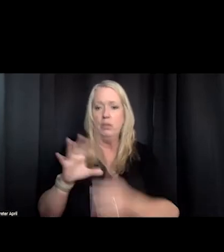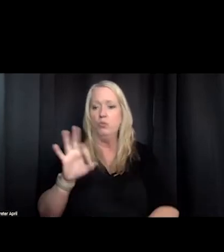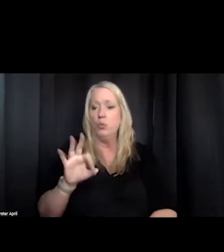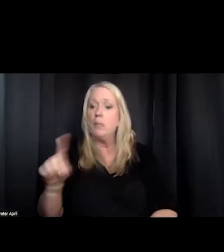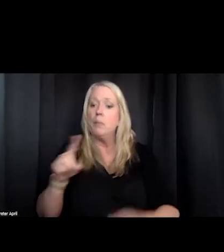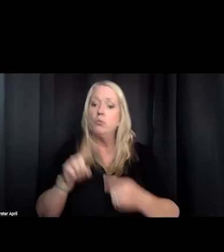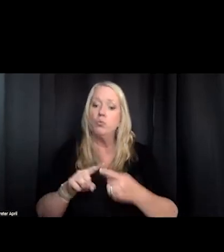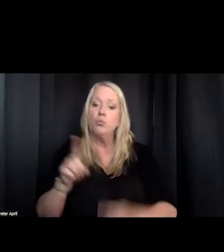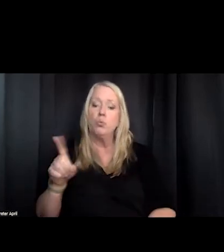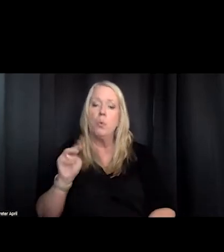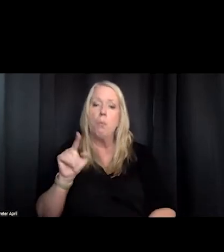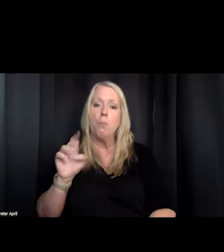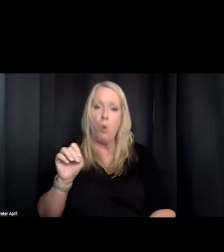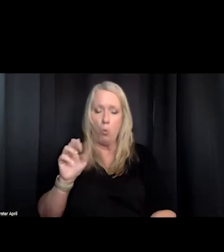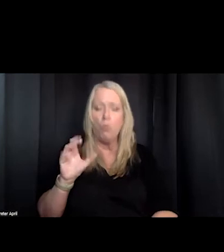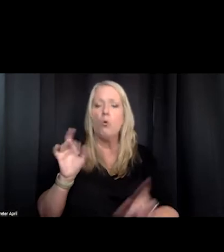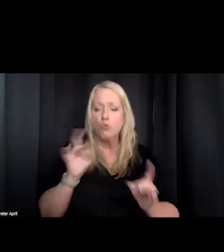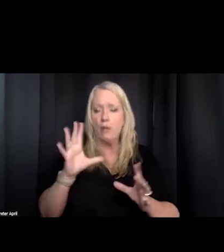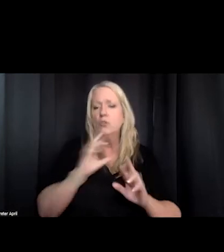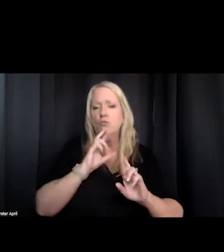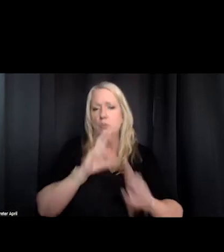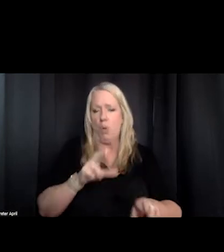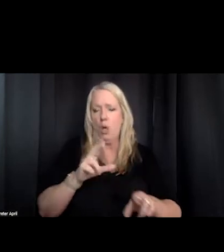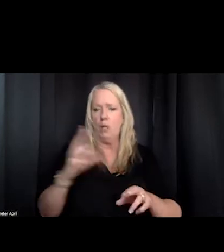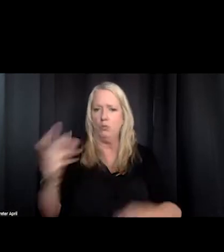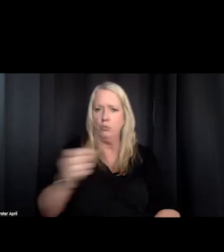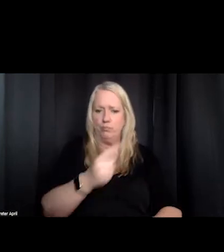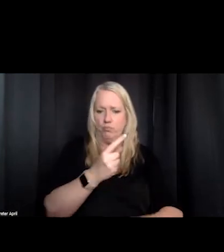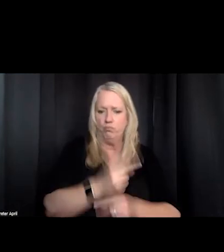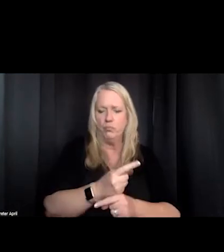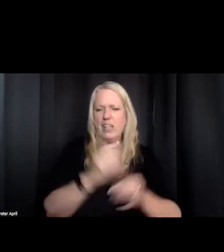RESPONSE TEAM. TO GET THAT INDIVIDUAL THE RIGHT TYPE OF, OF, OF HELP THAT THEY NEED.